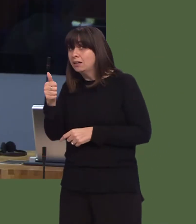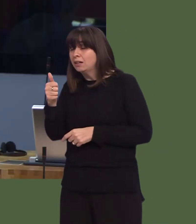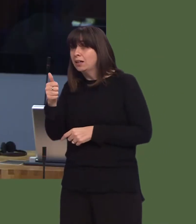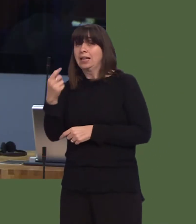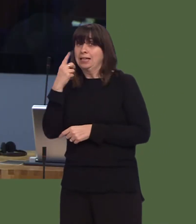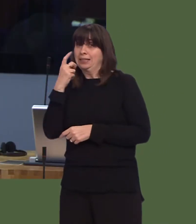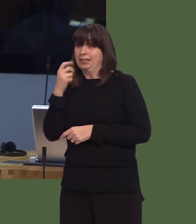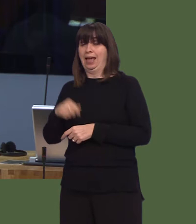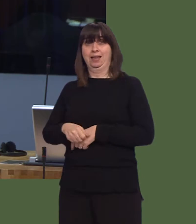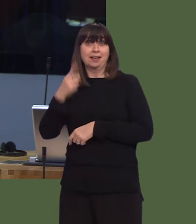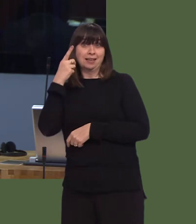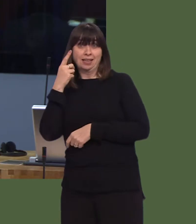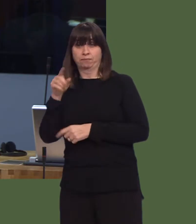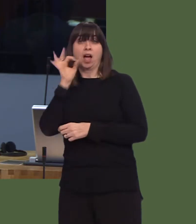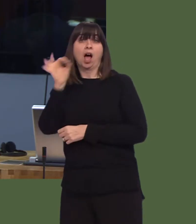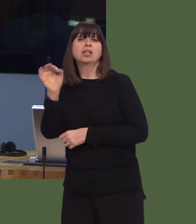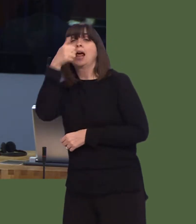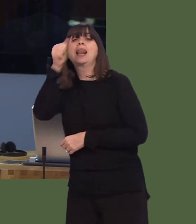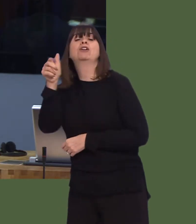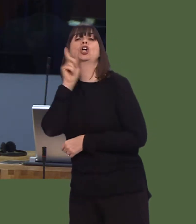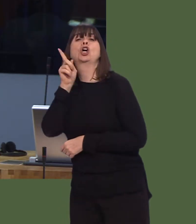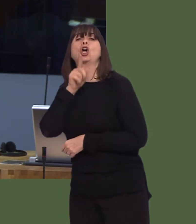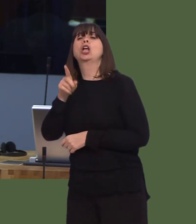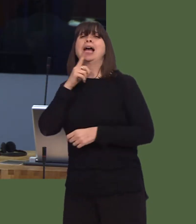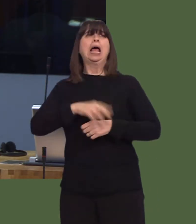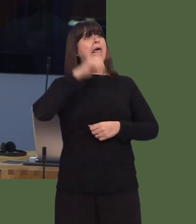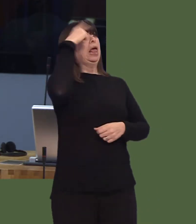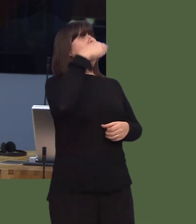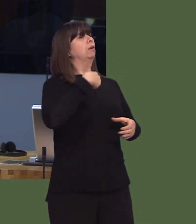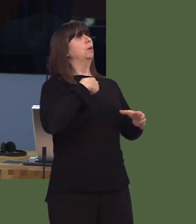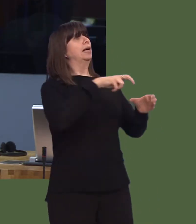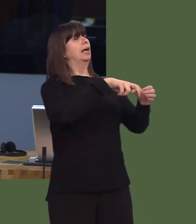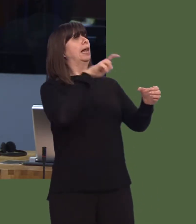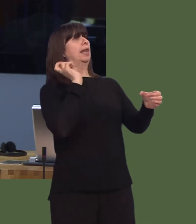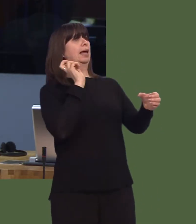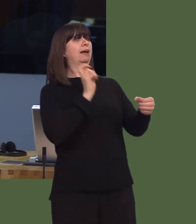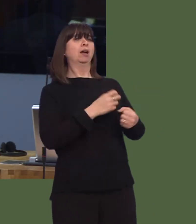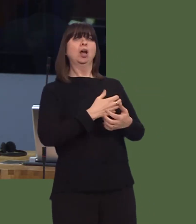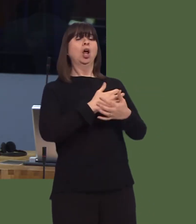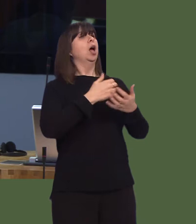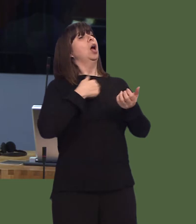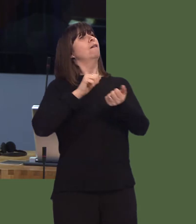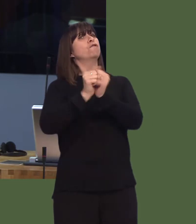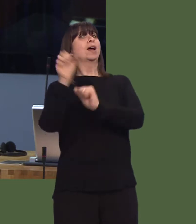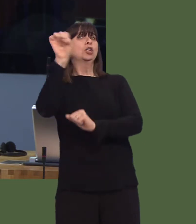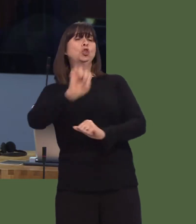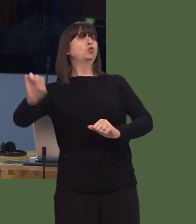yesterday, where she said that, if we were to leave, a lot of people who have friends in Europe might not be able to get in.